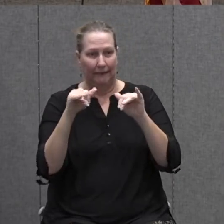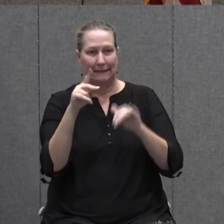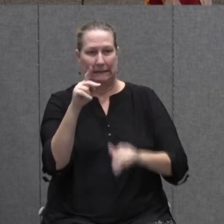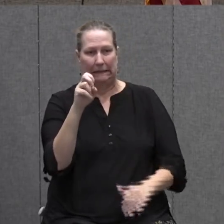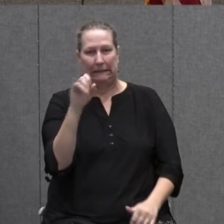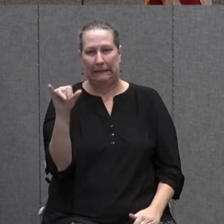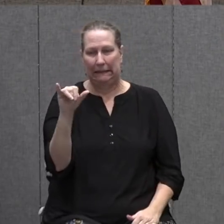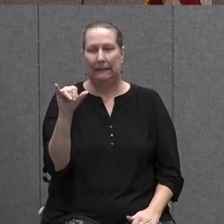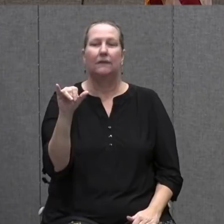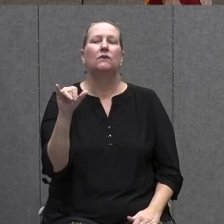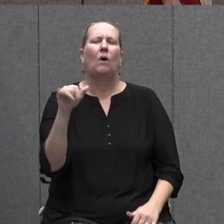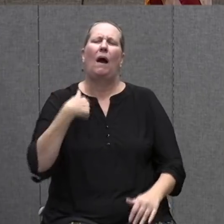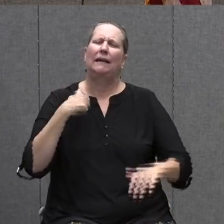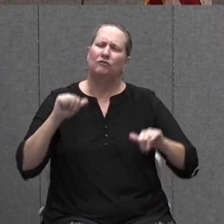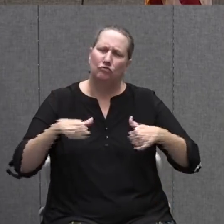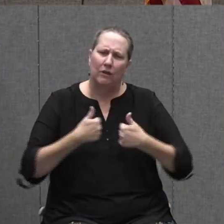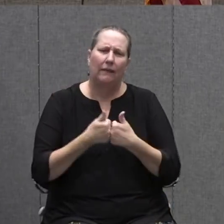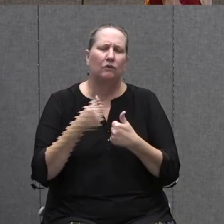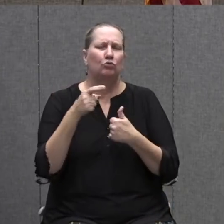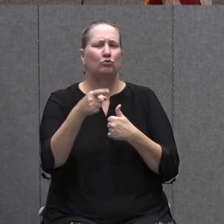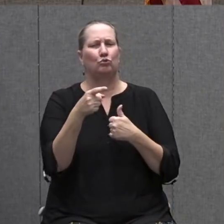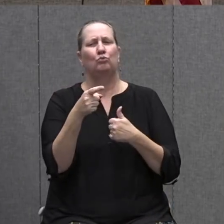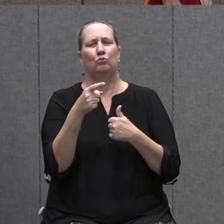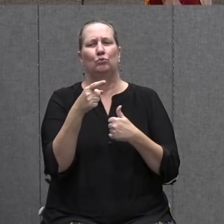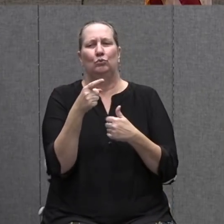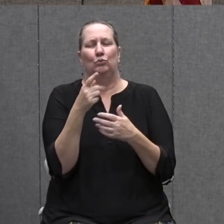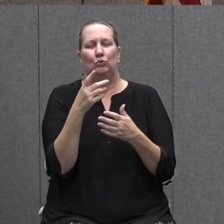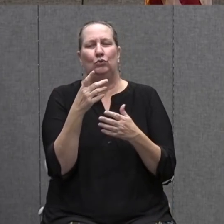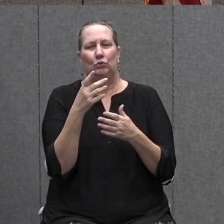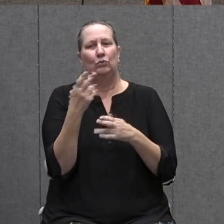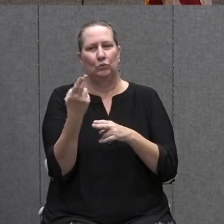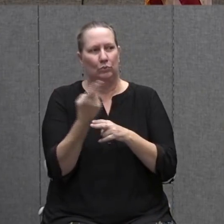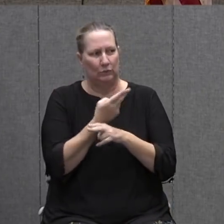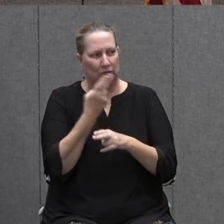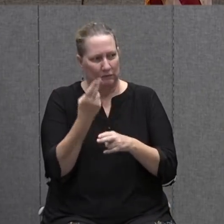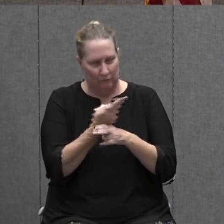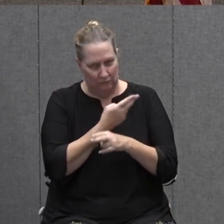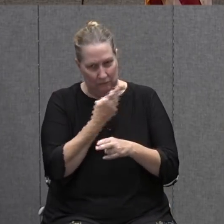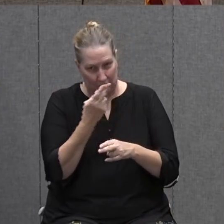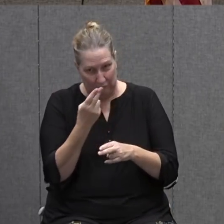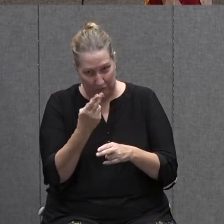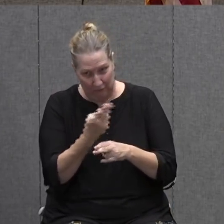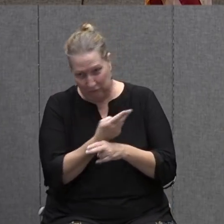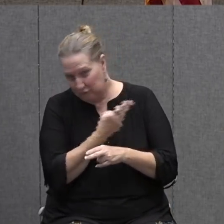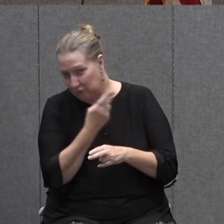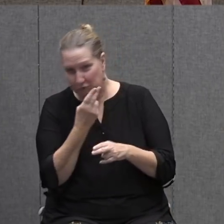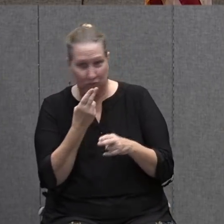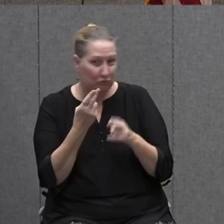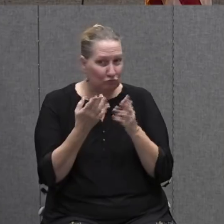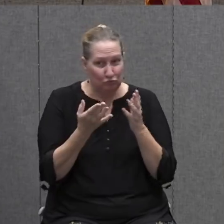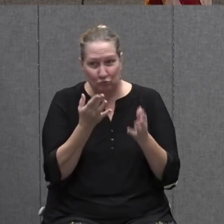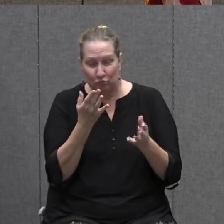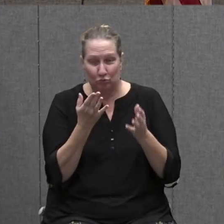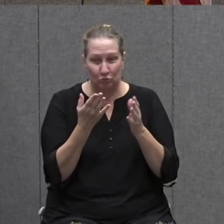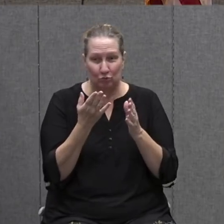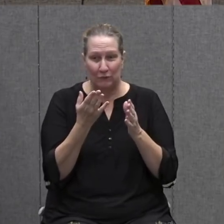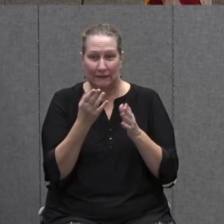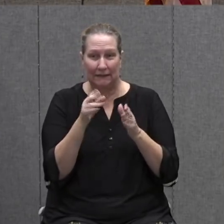on or off, how our computer creates images. Think about as a career maybe. Do you know somebody who codes